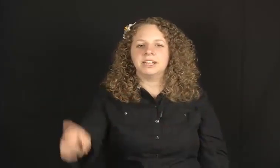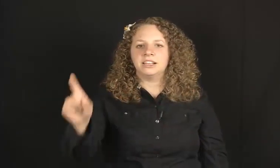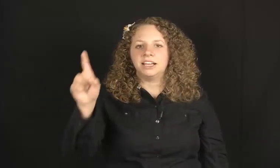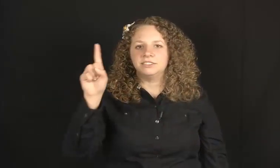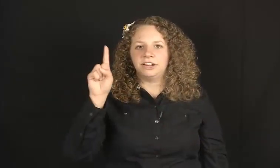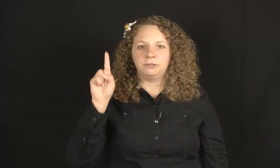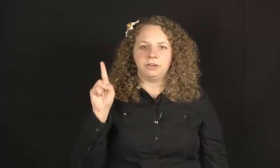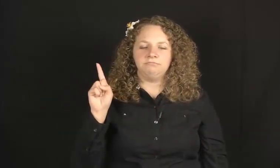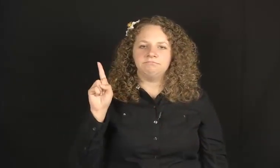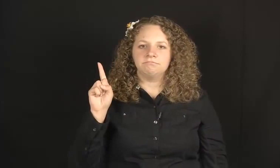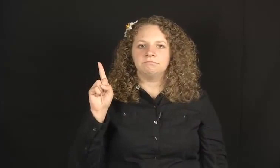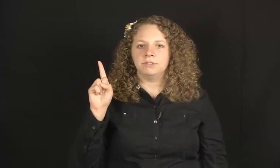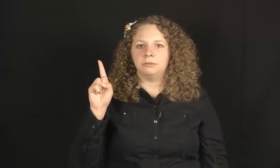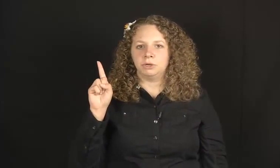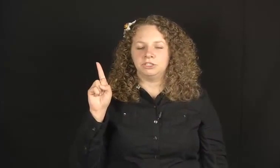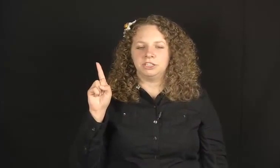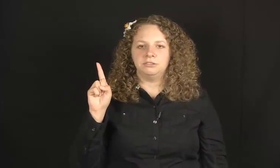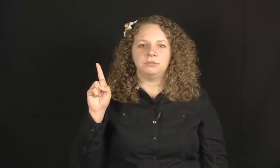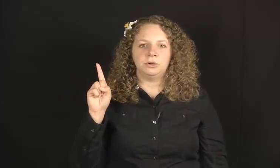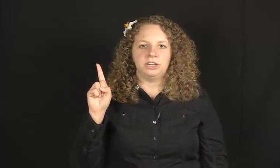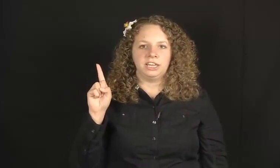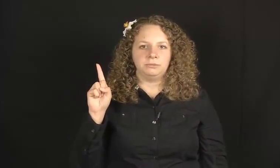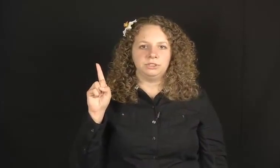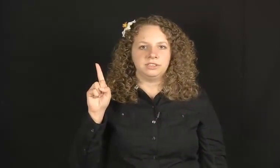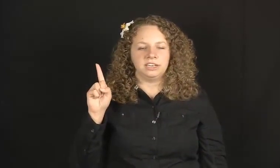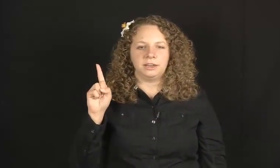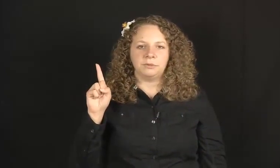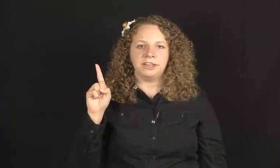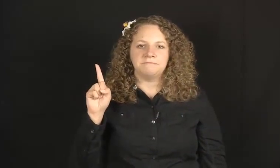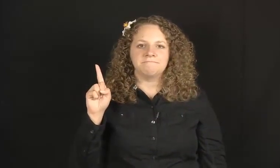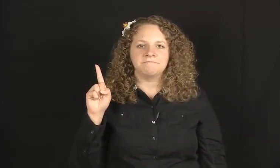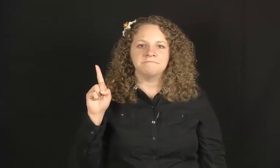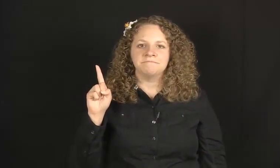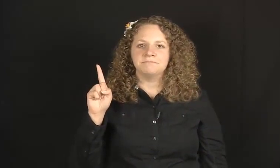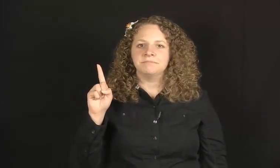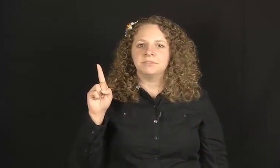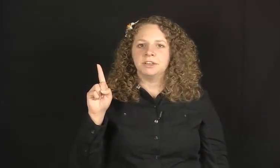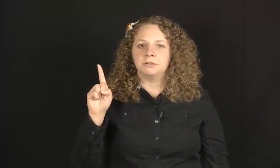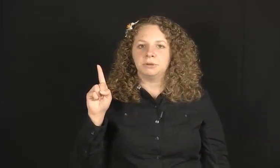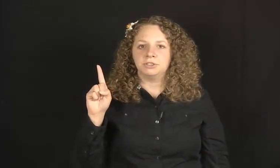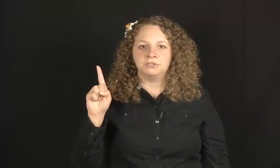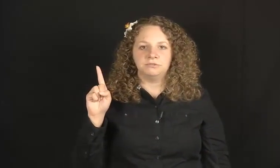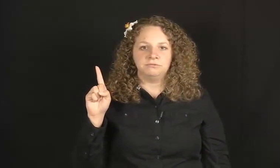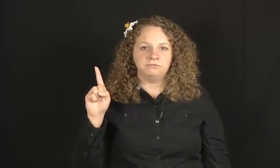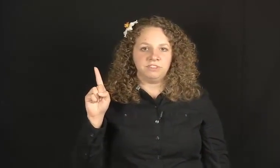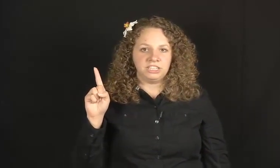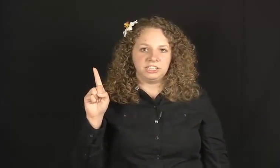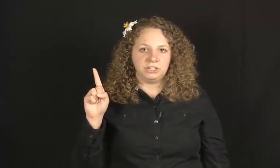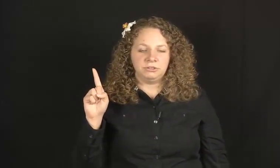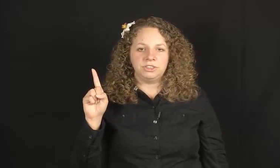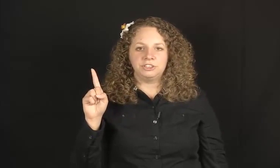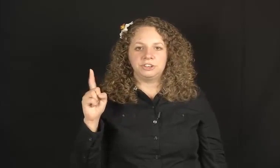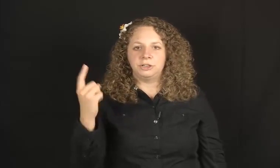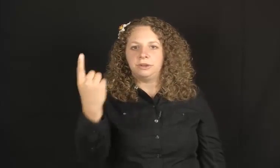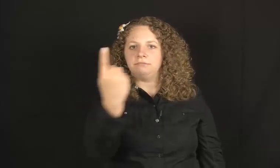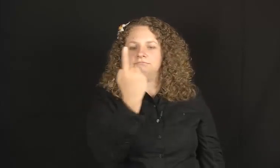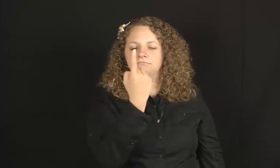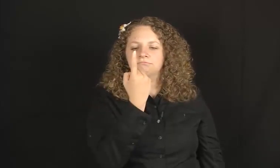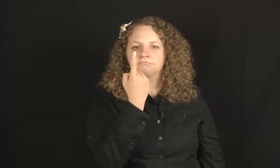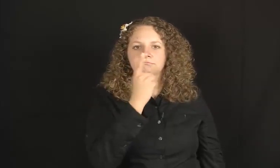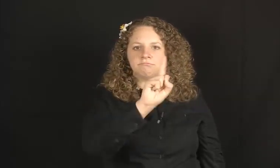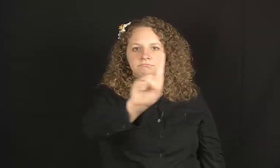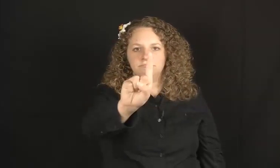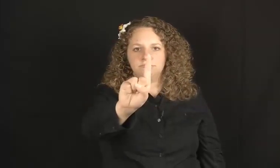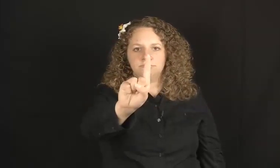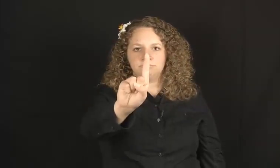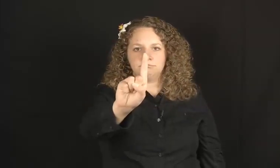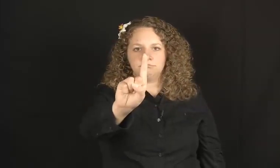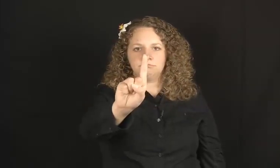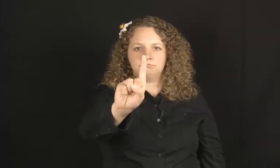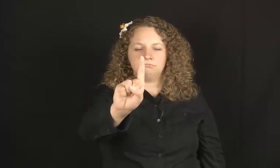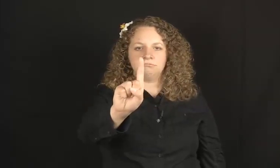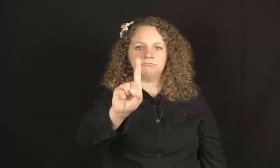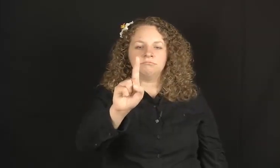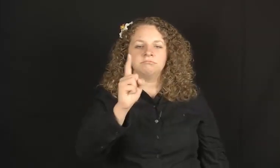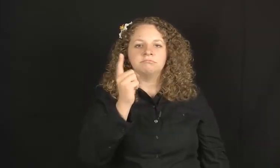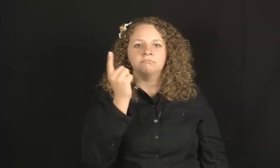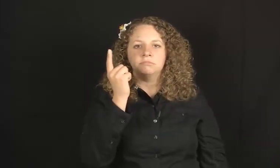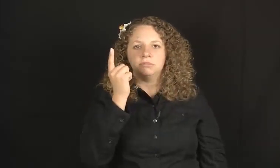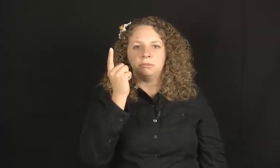a person or an animal standing upright, a person facing you and then turning away,